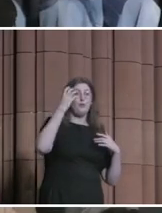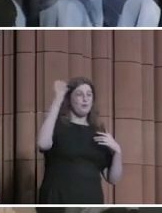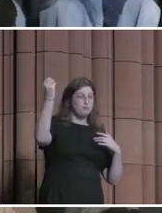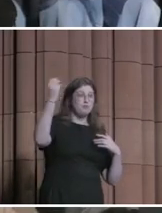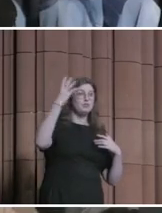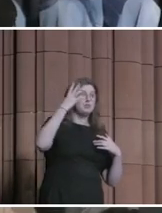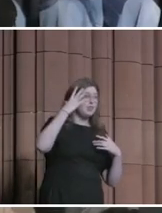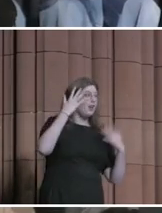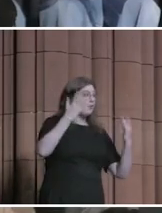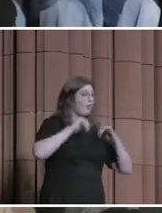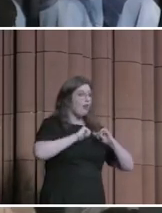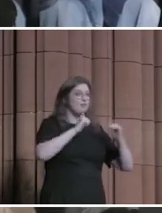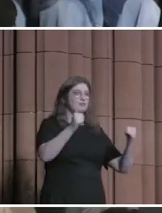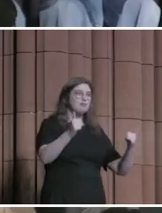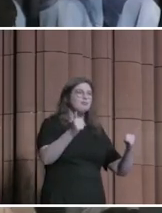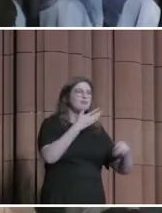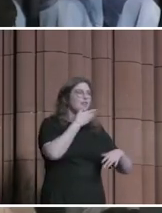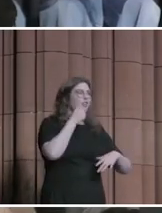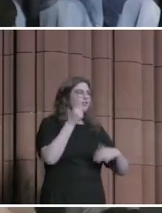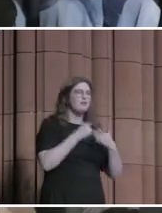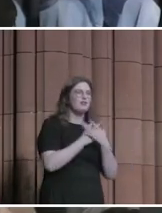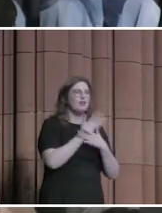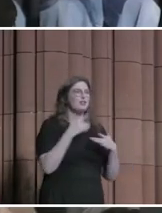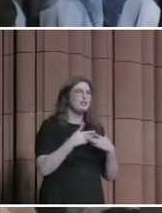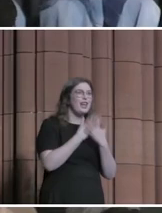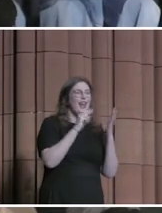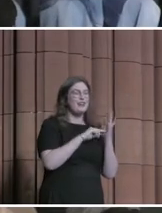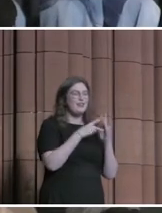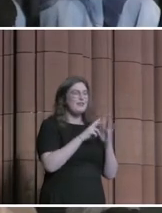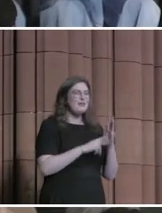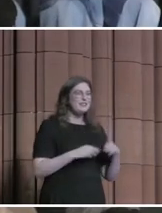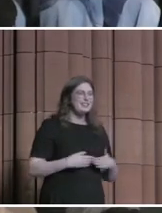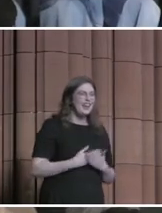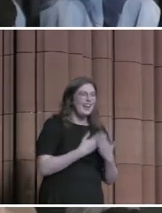It's a lovely, crisp, fresh November day, for those of you who are not from Glasgow,